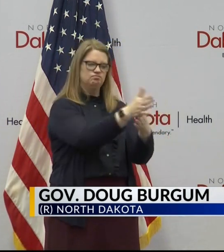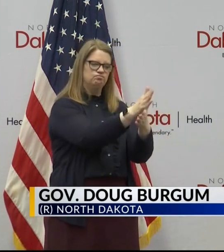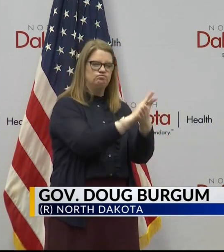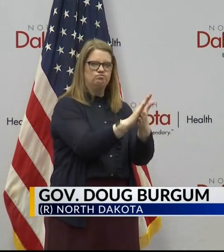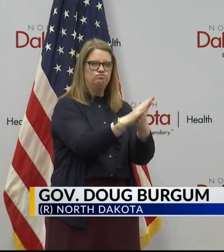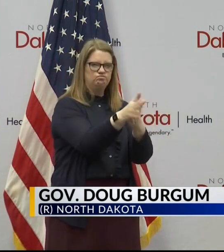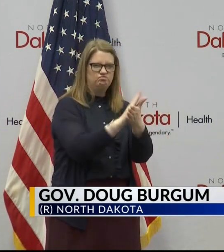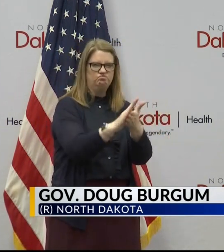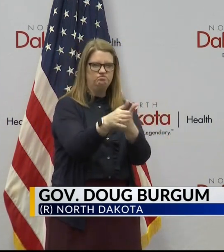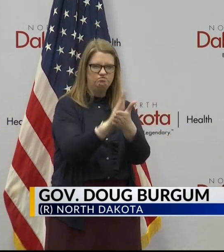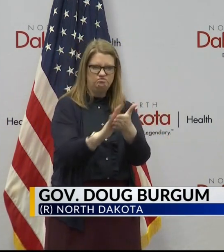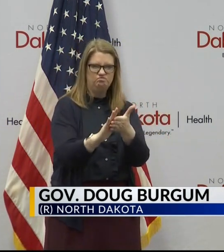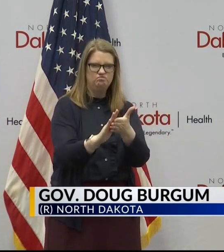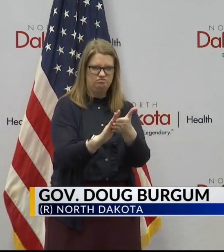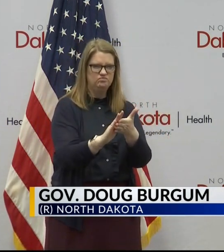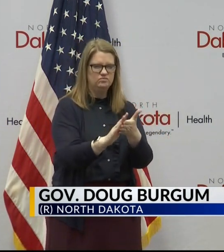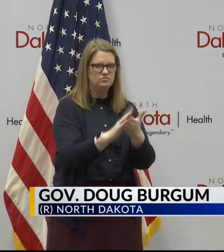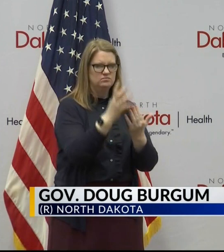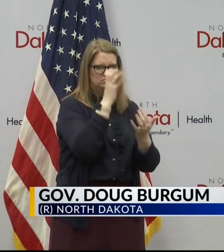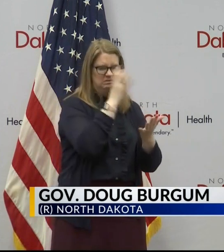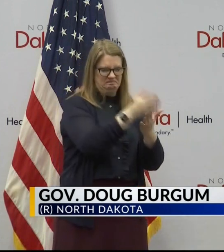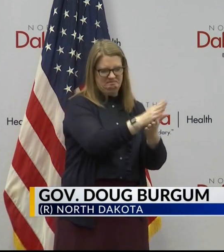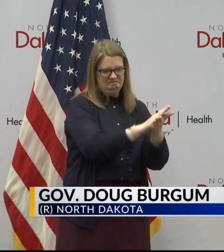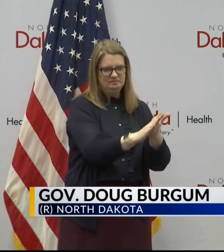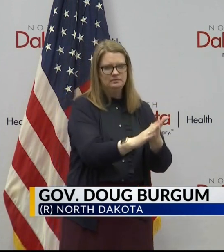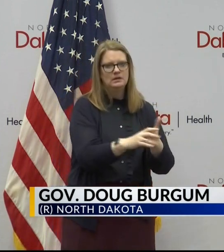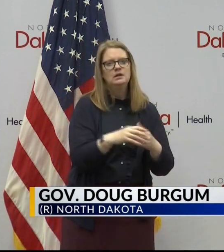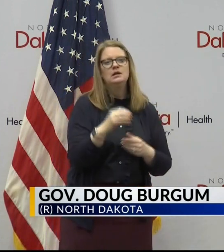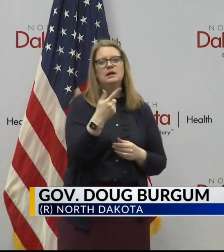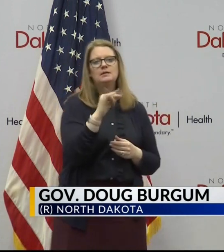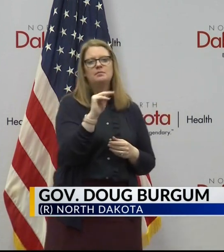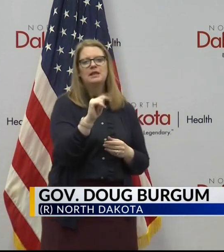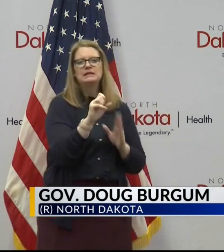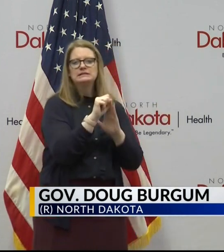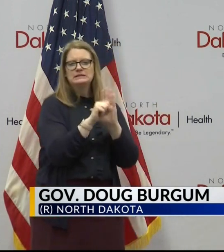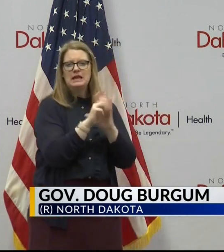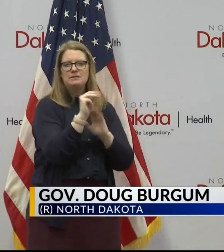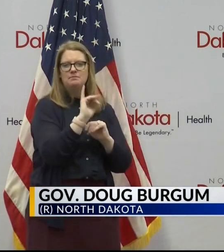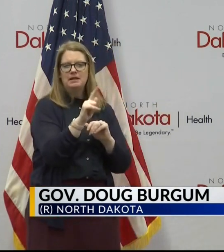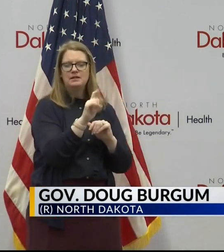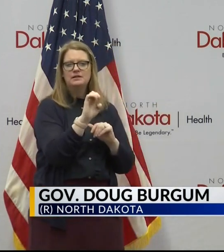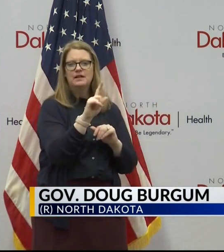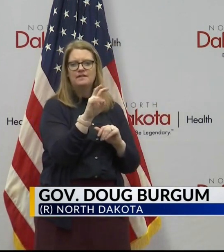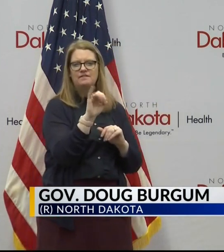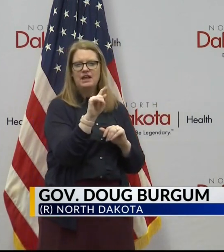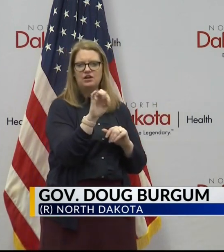OTHERS TO MAKE SURE THAT BREAK ROOMS, LOCKER ROOMS, WORK AREAS